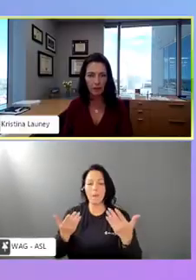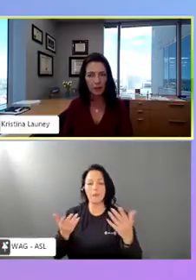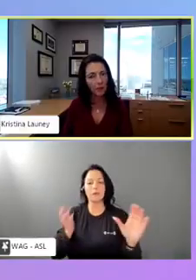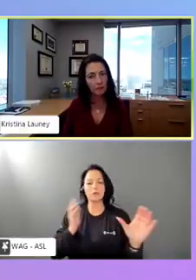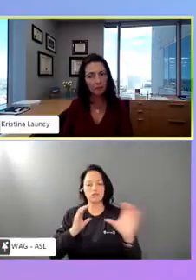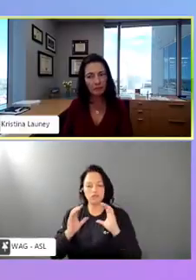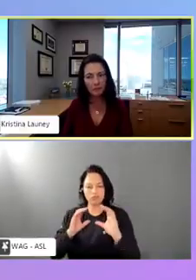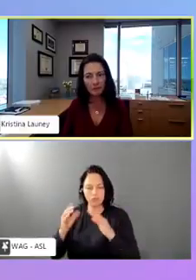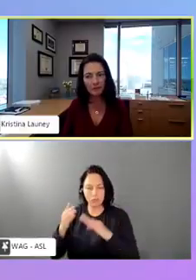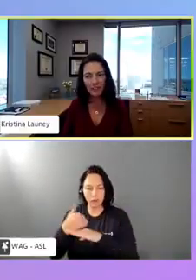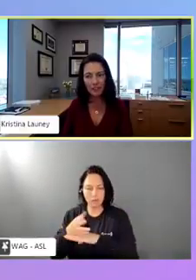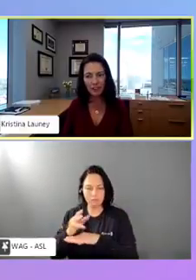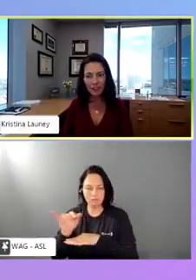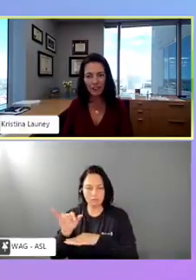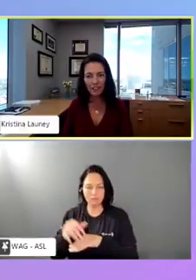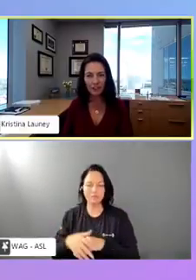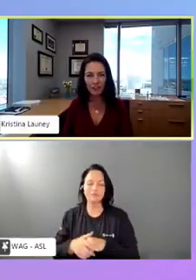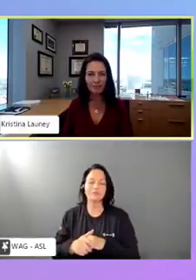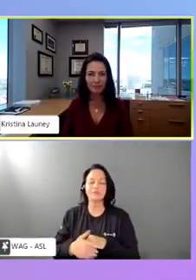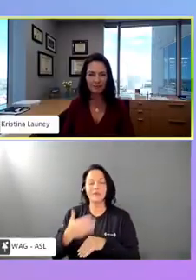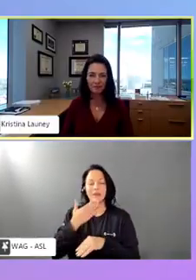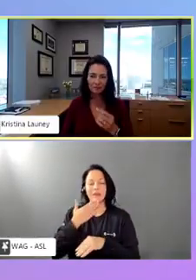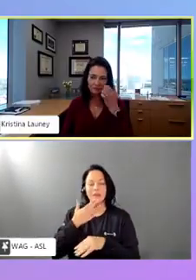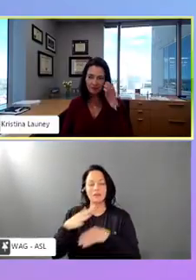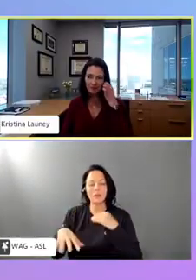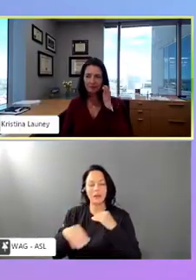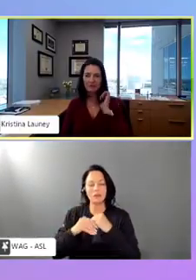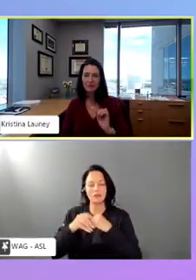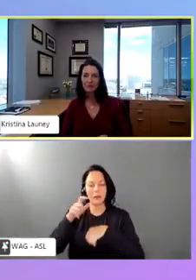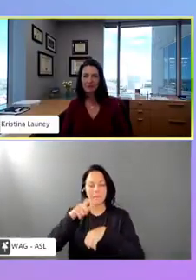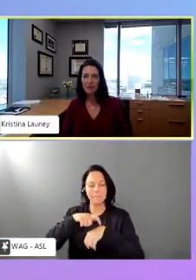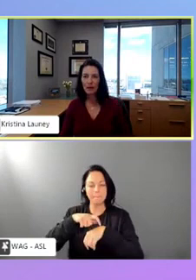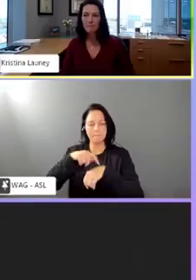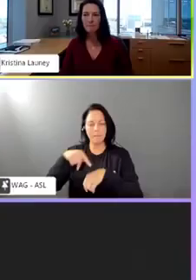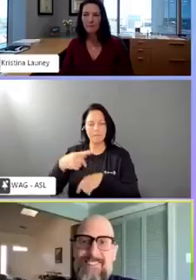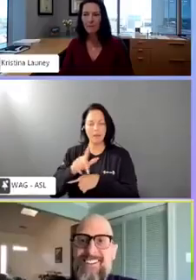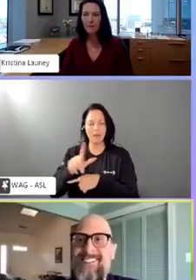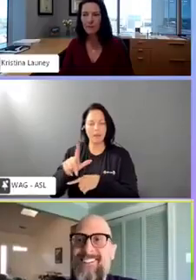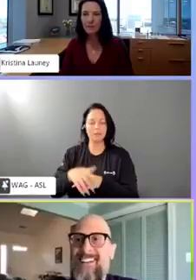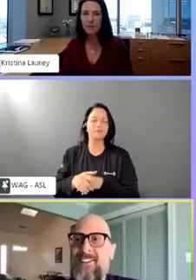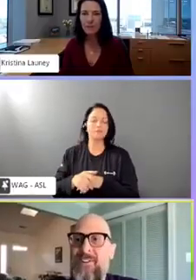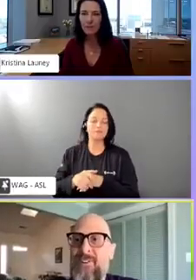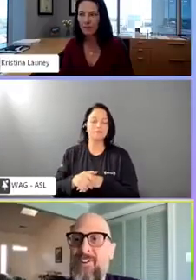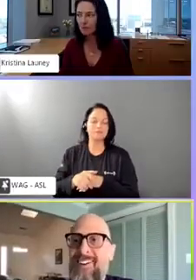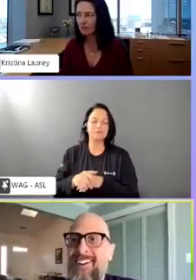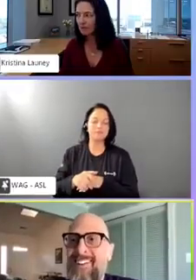defending litigation and some tips, which we learned in prior years but happy to chat with